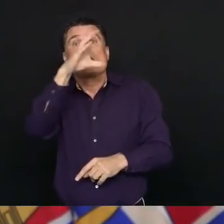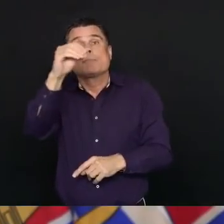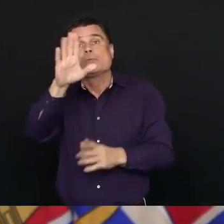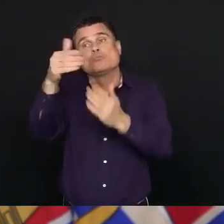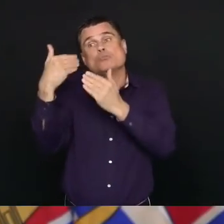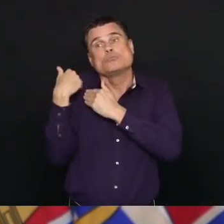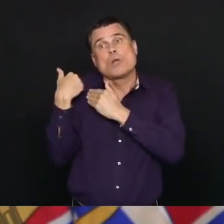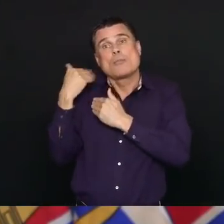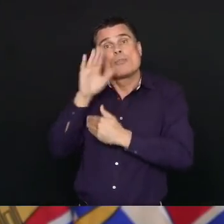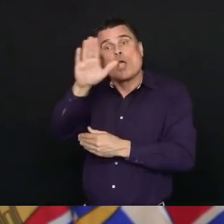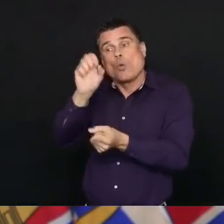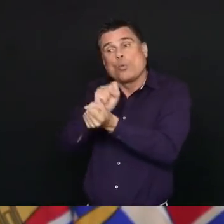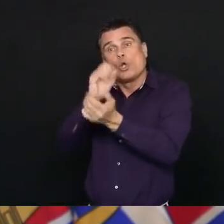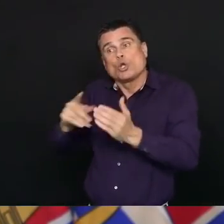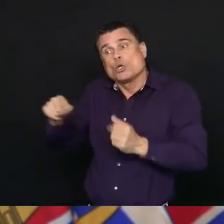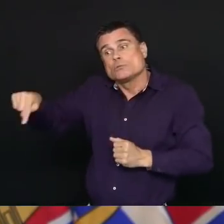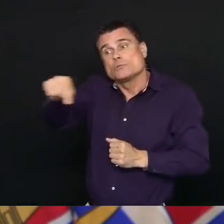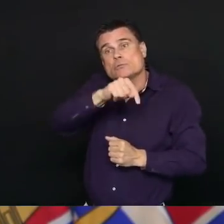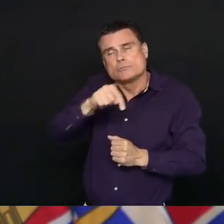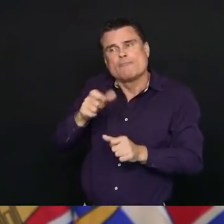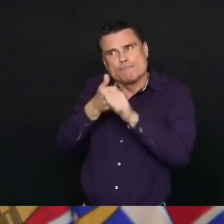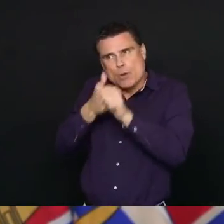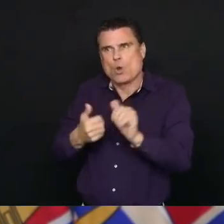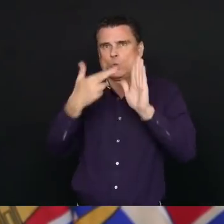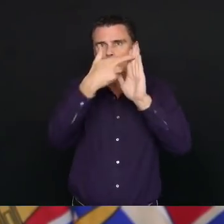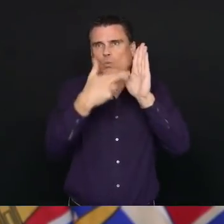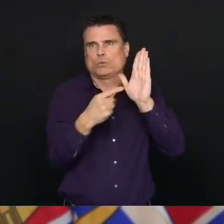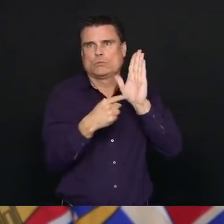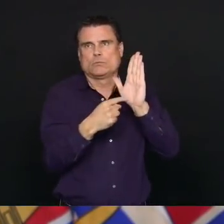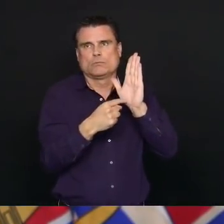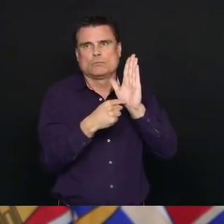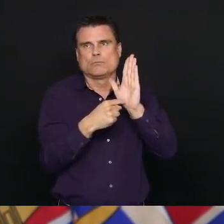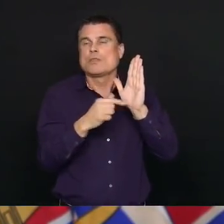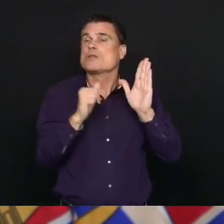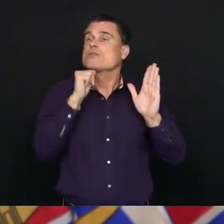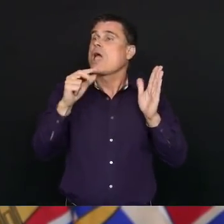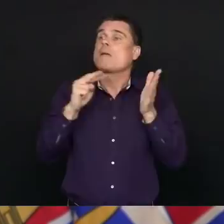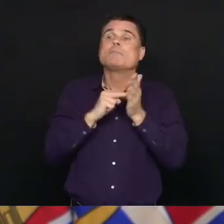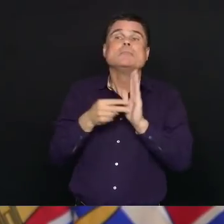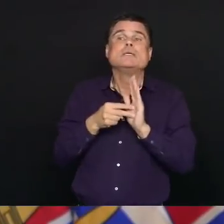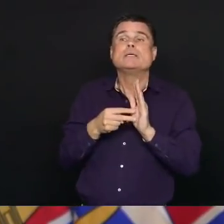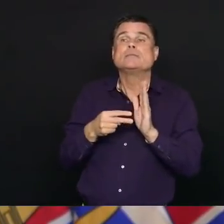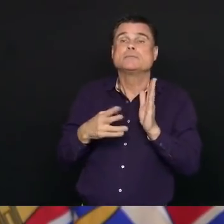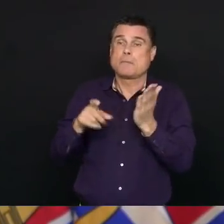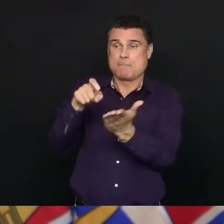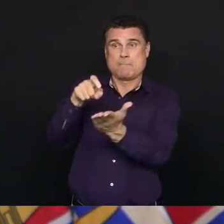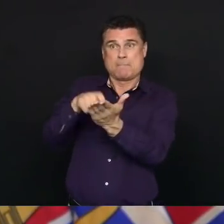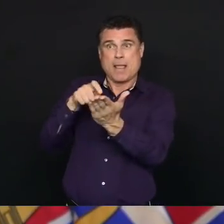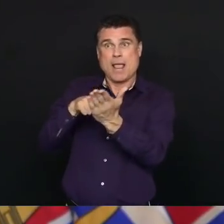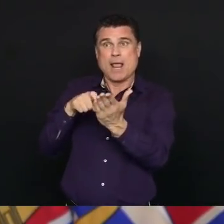But also working with the health authorities in the regions. As I've said several times. You cannot let a mind be abandoned.